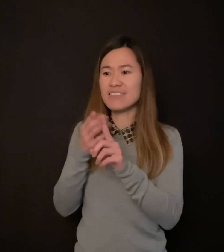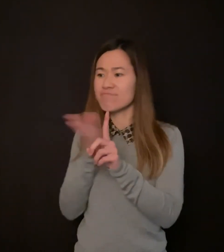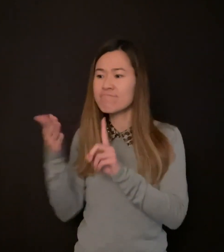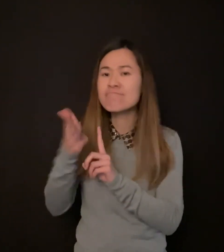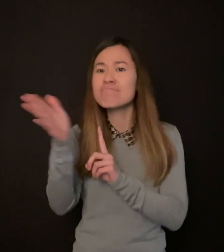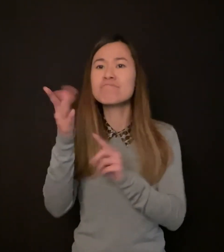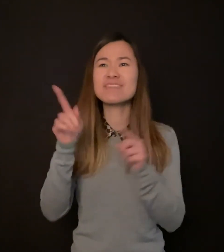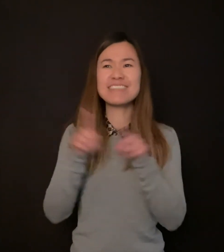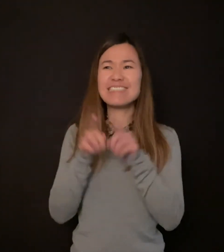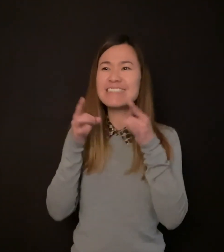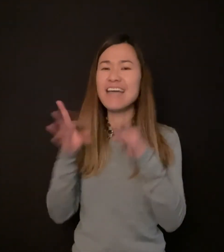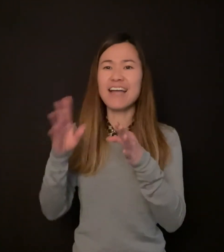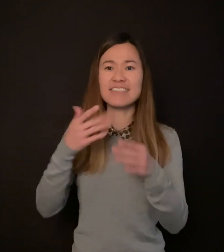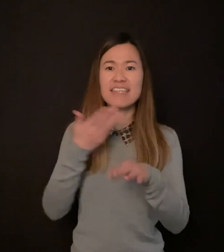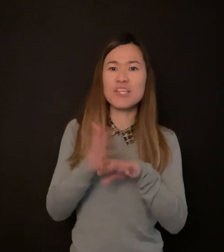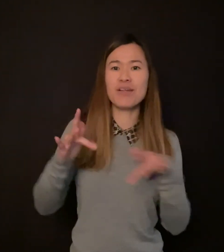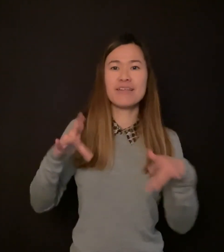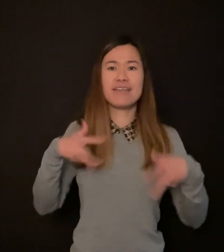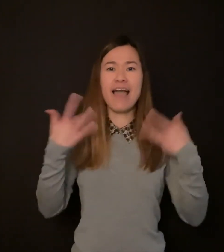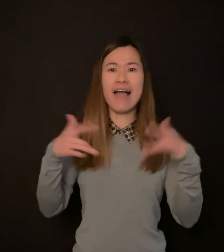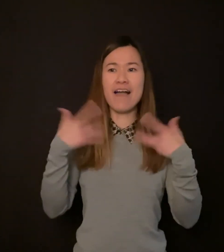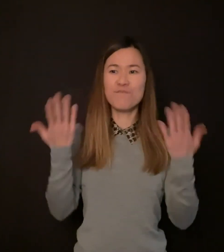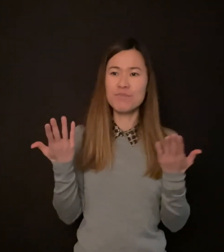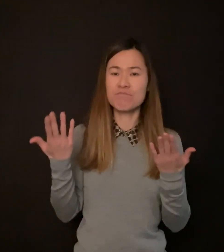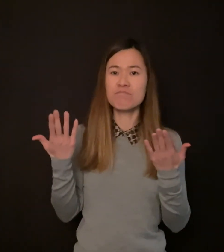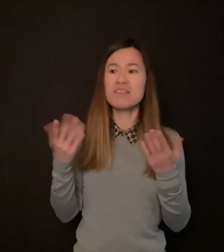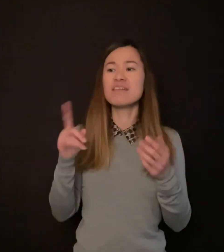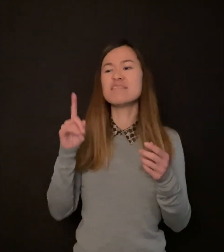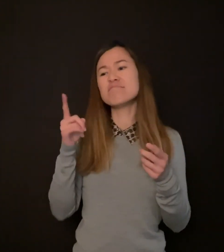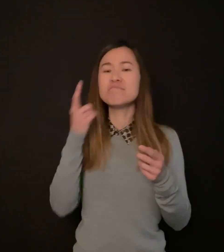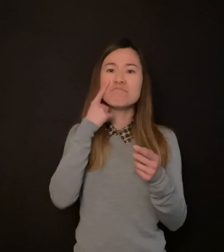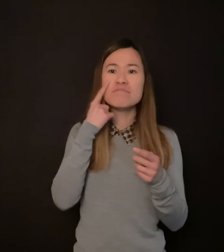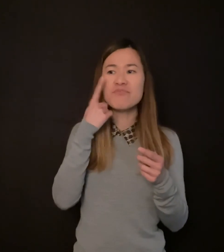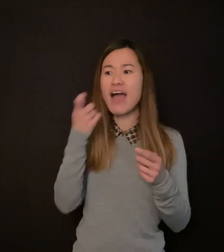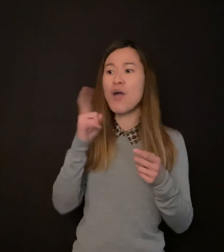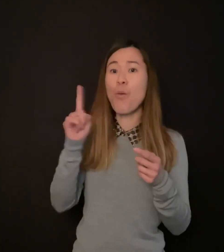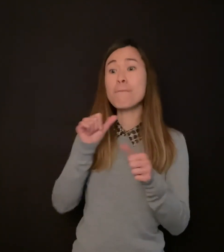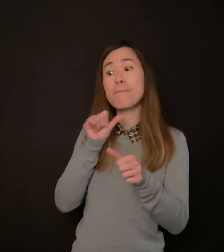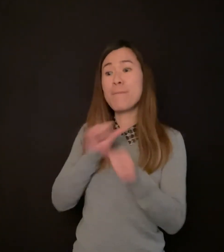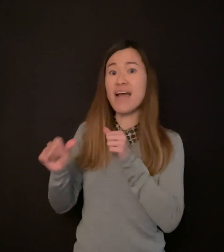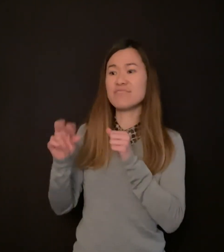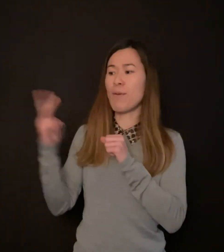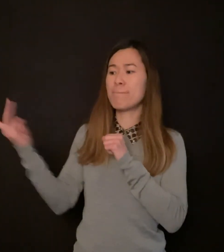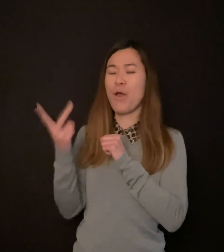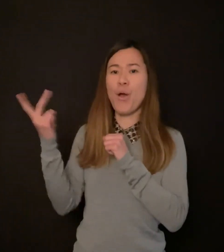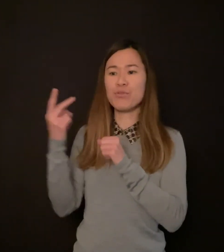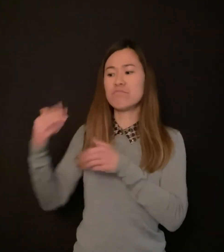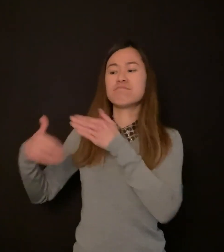There were many broken relationships through the years. That actually has had an impact on today and how relationships are happening